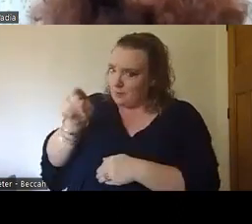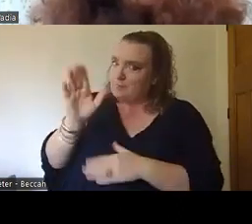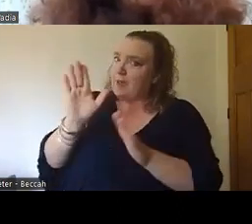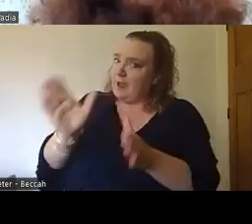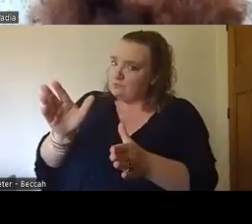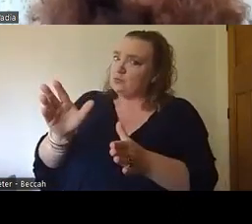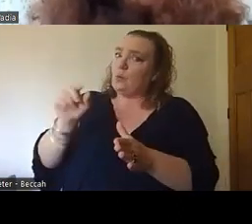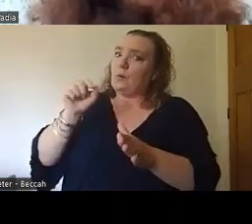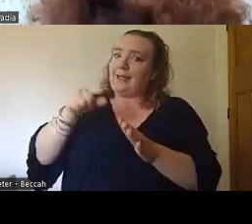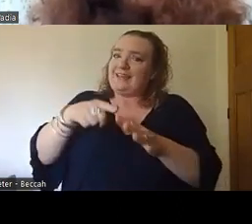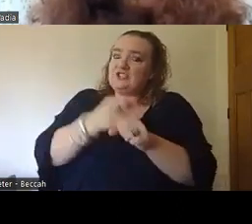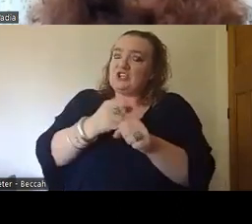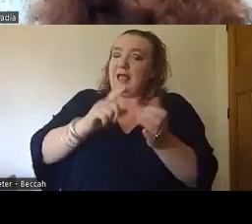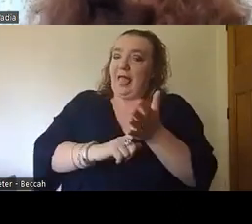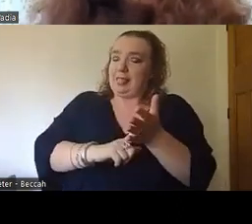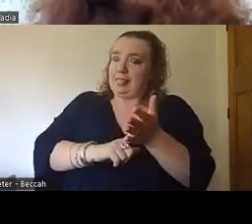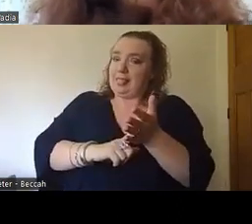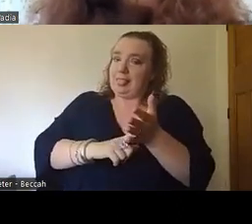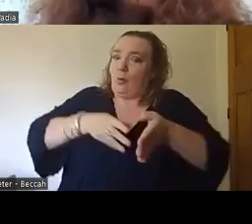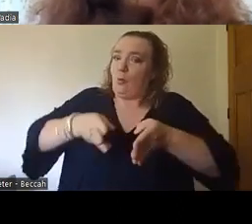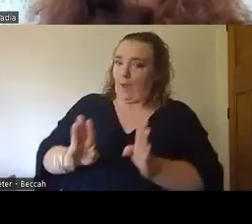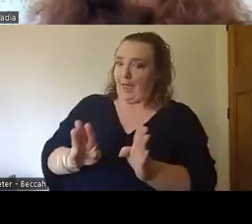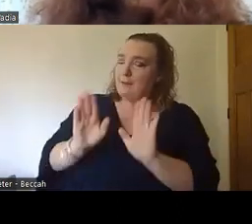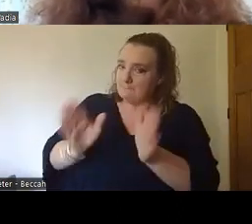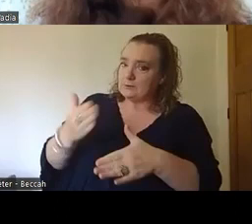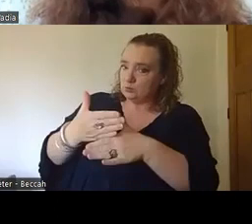in an EGL aligned way, okay? So those are those characteristics.